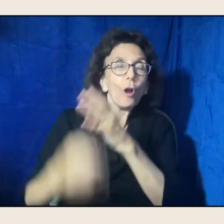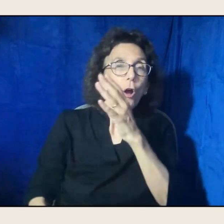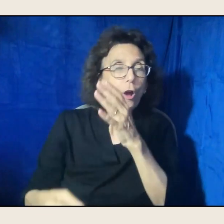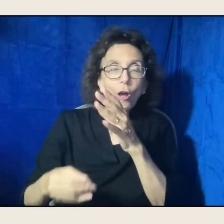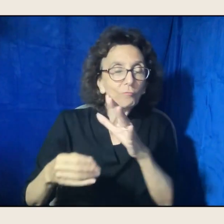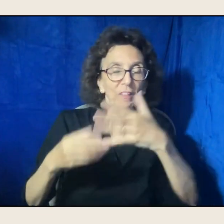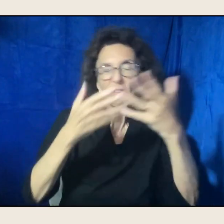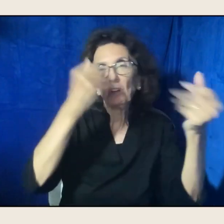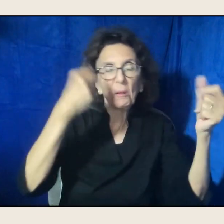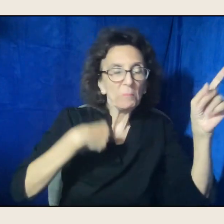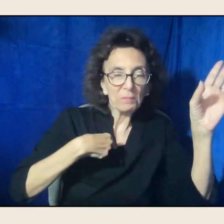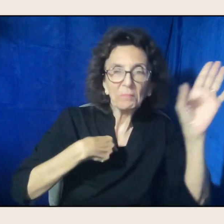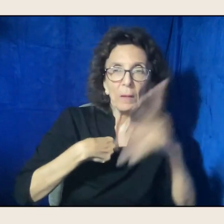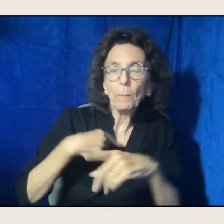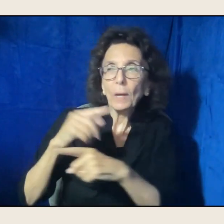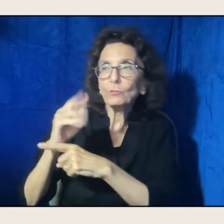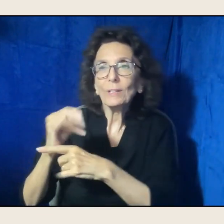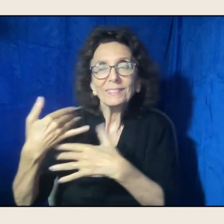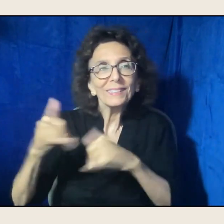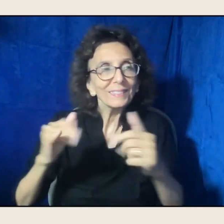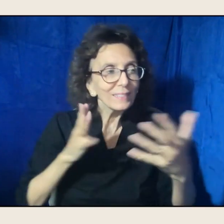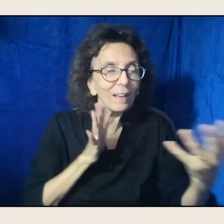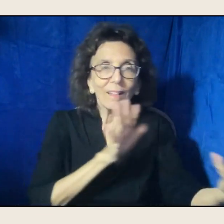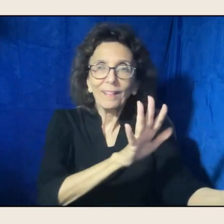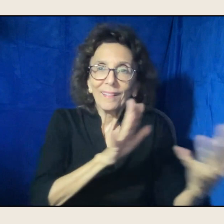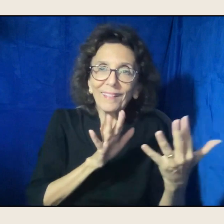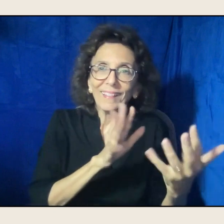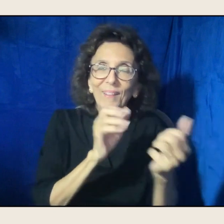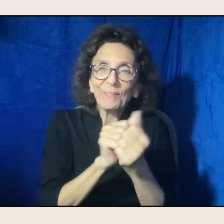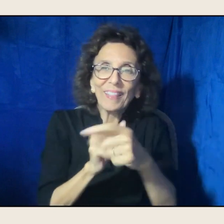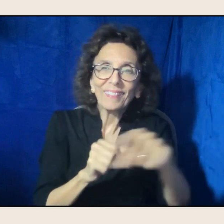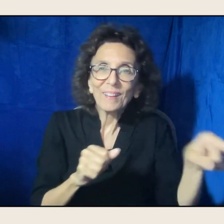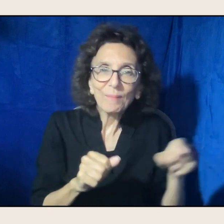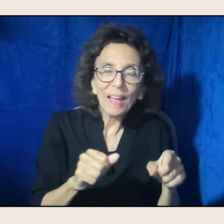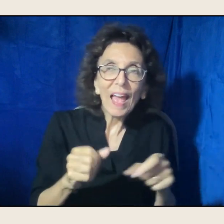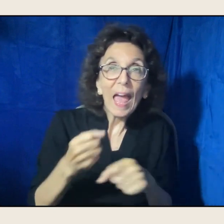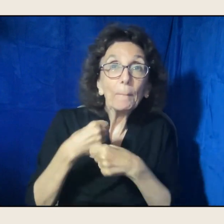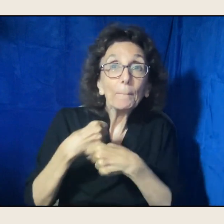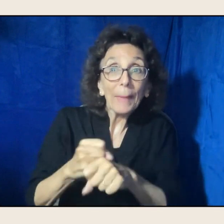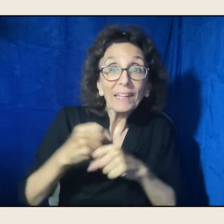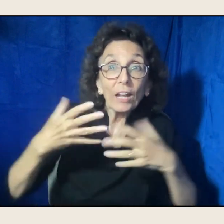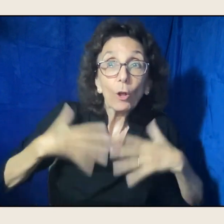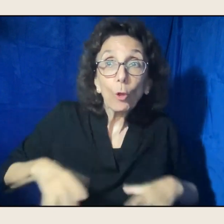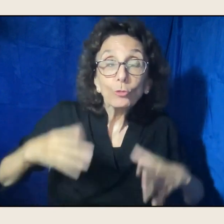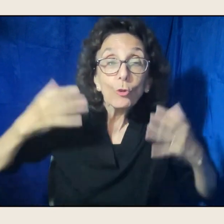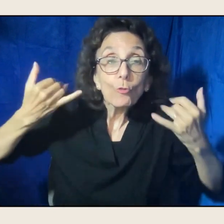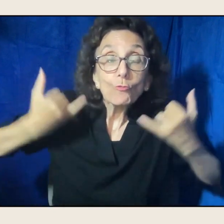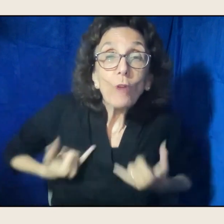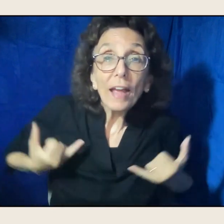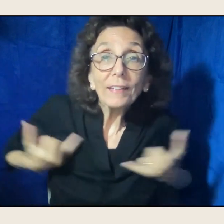and those people making fashion clothes right now to , giving them the employment they deserve, right?